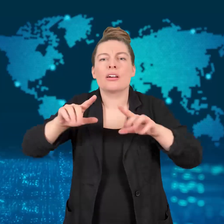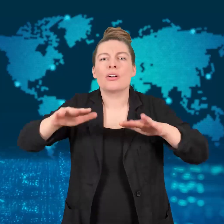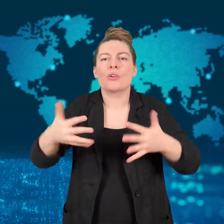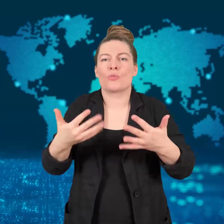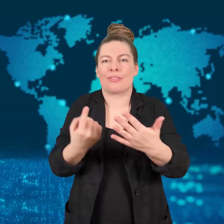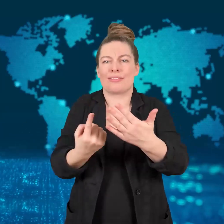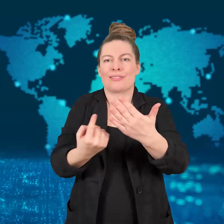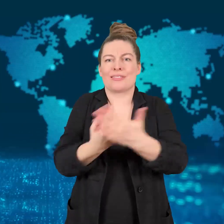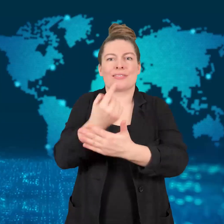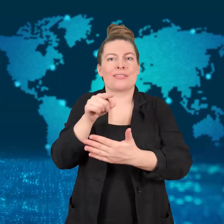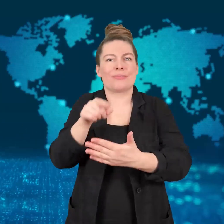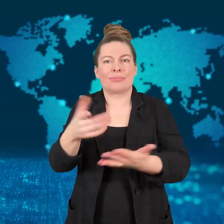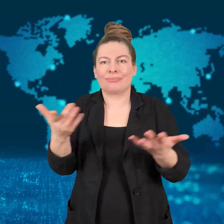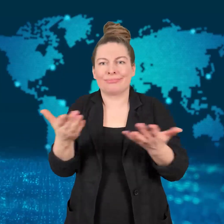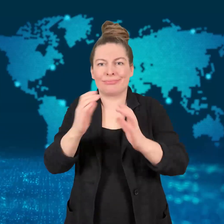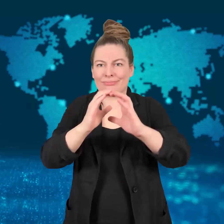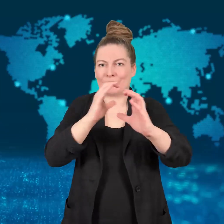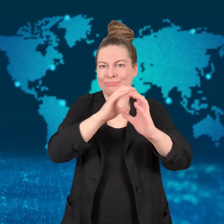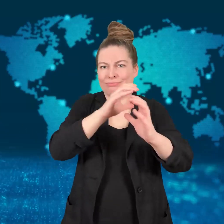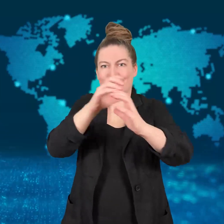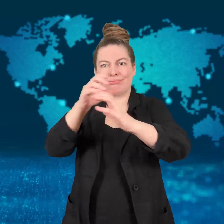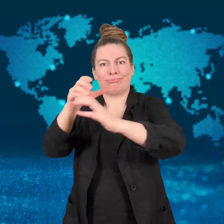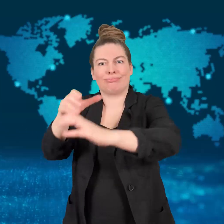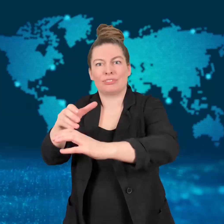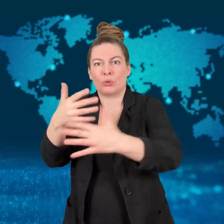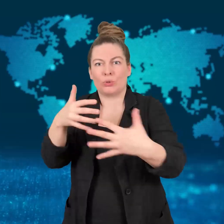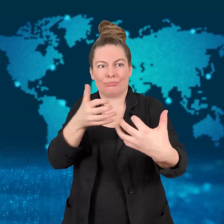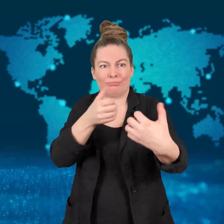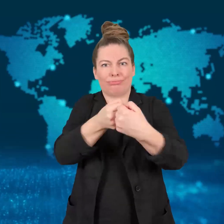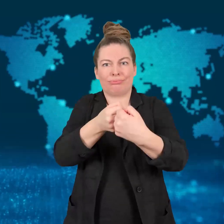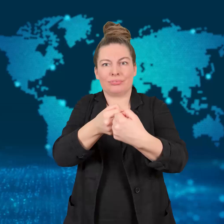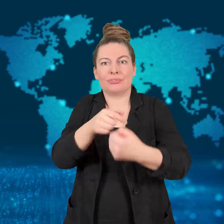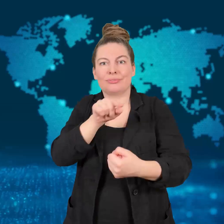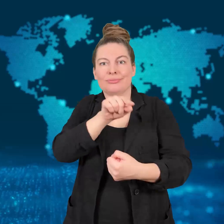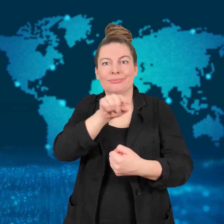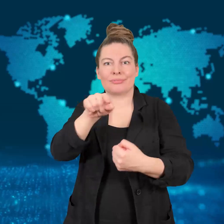According to a firefighter at the scene,